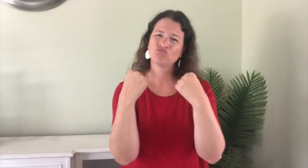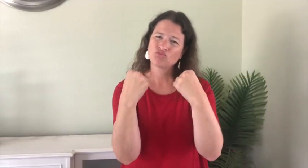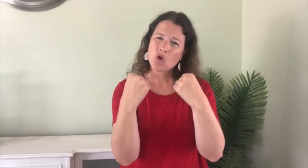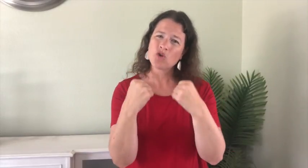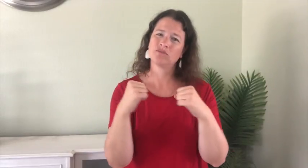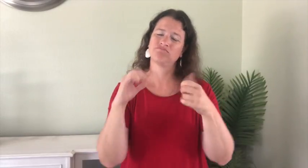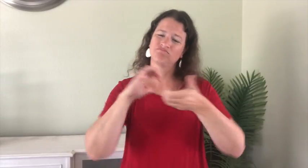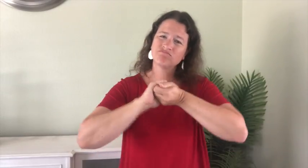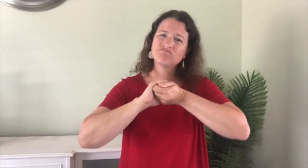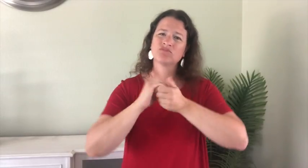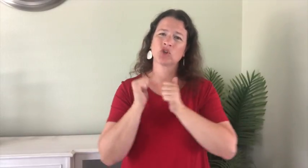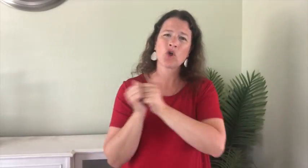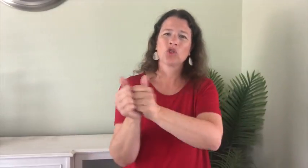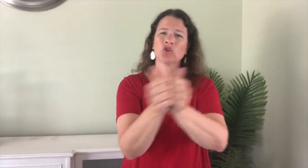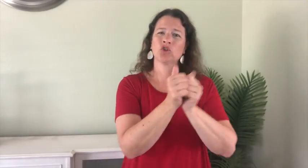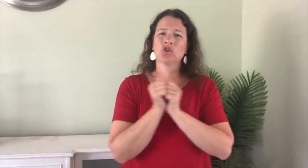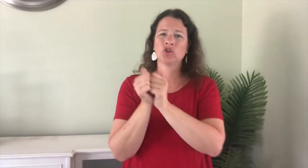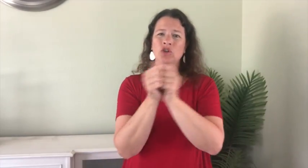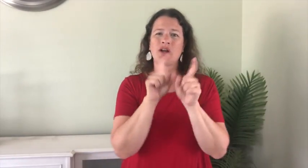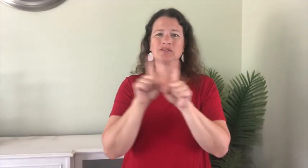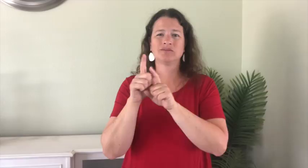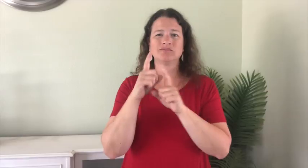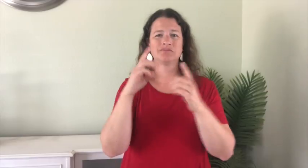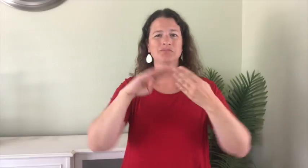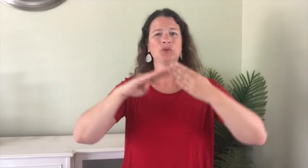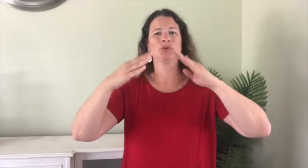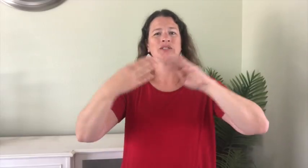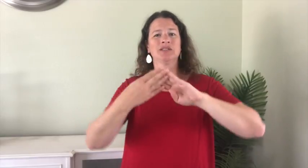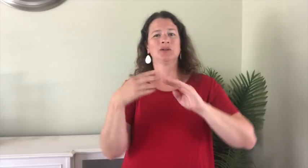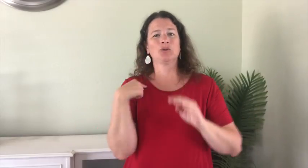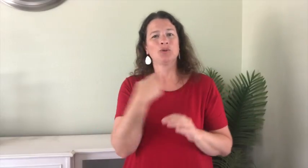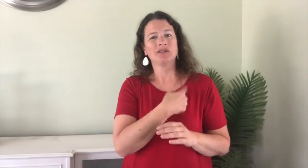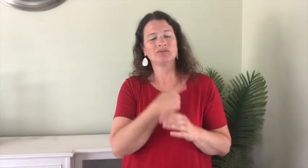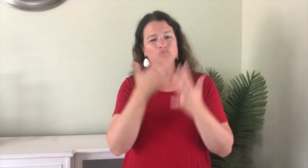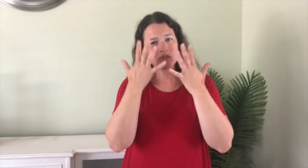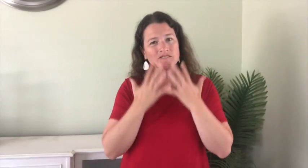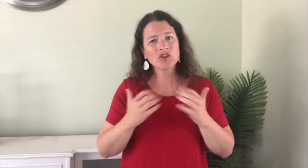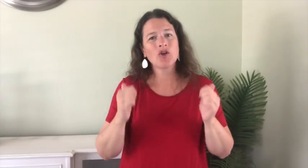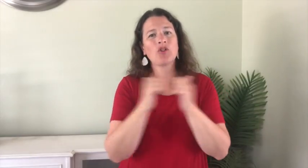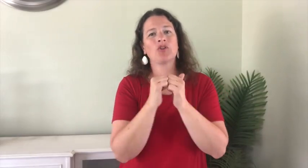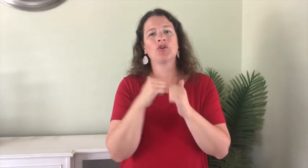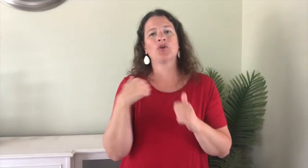stronger together, collectively as a community we grieved together. We experience frustration.